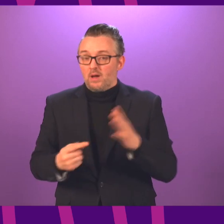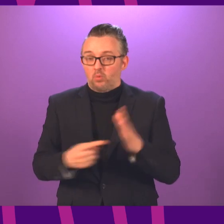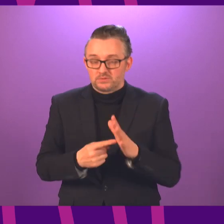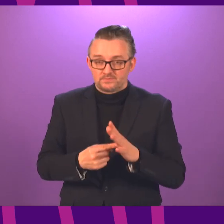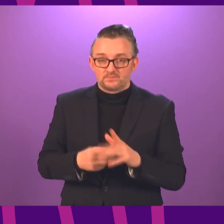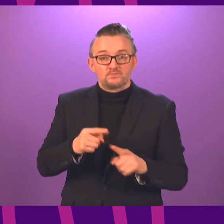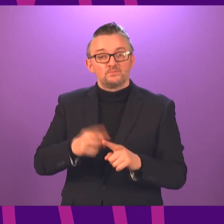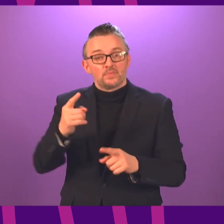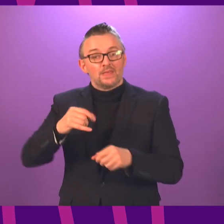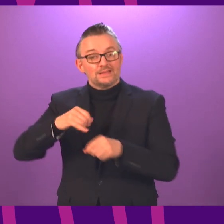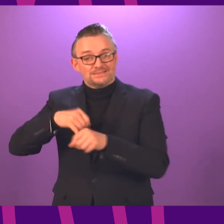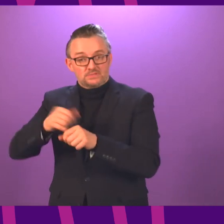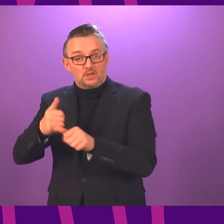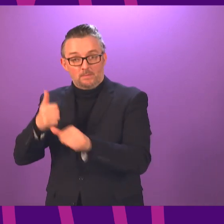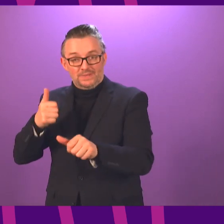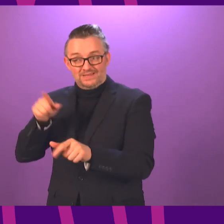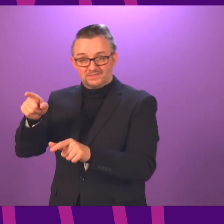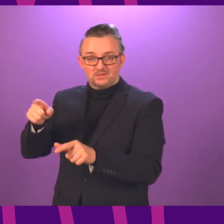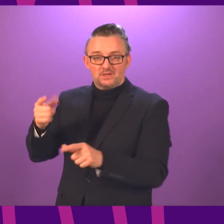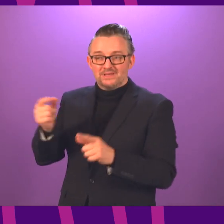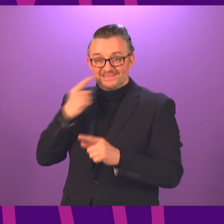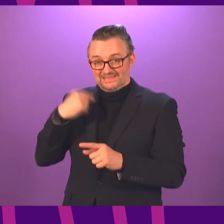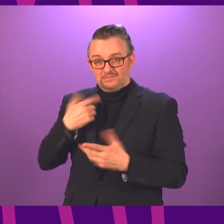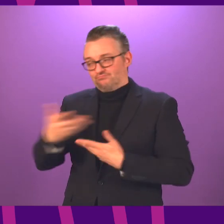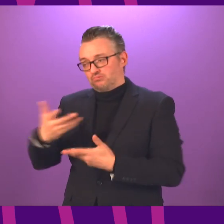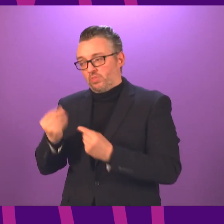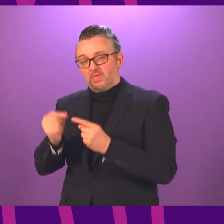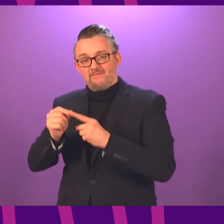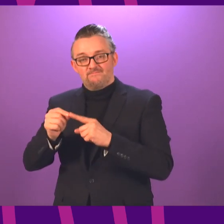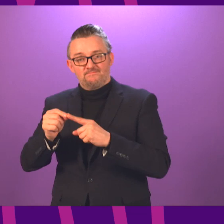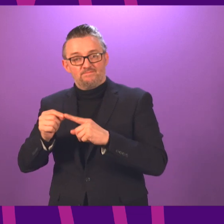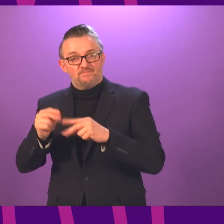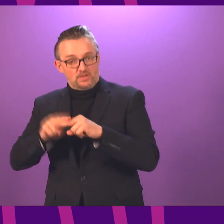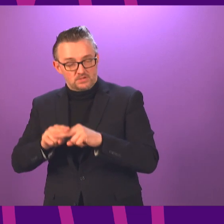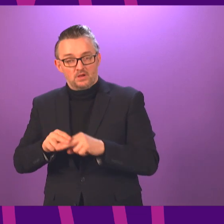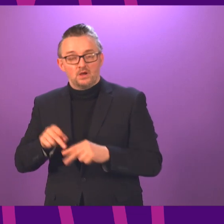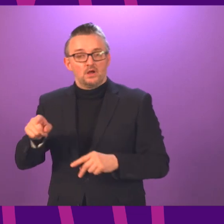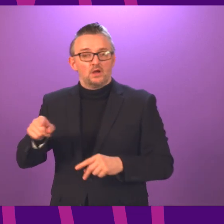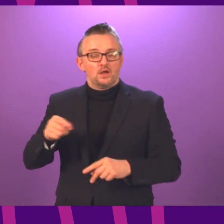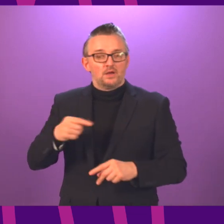As well as our discussions with Pfizer yesterday, the health secretary and I have had discussions